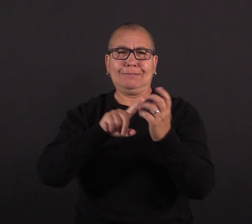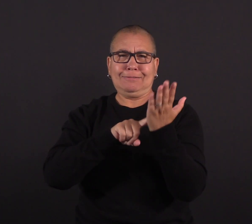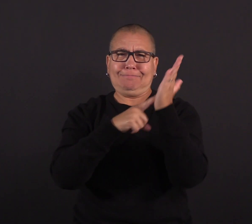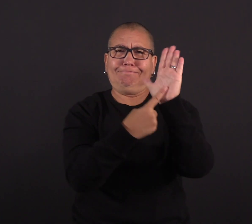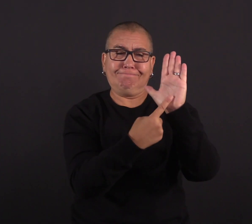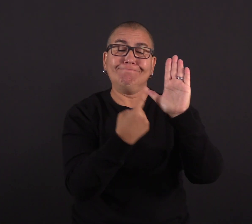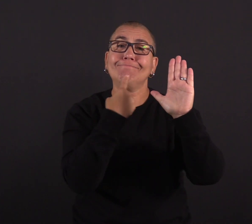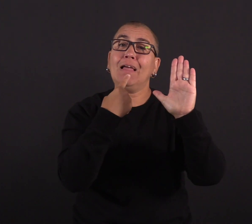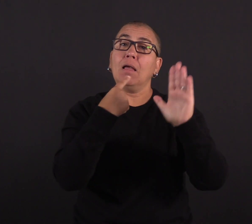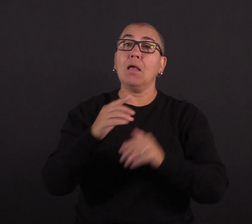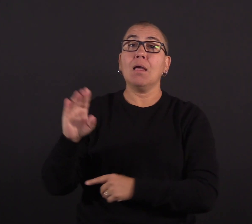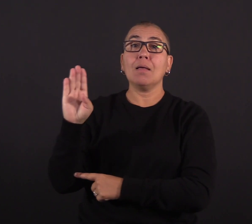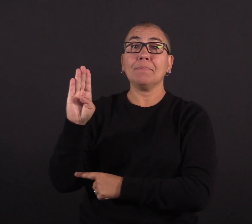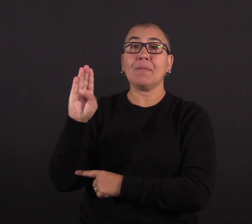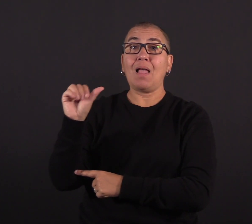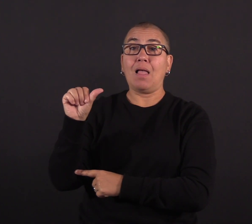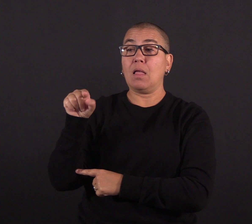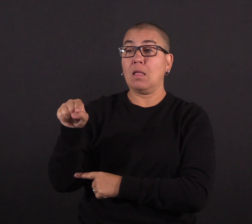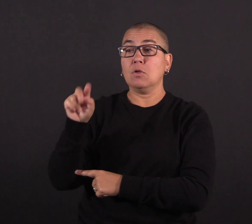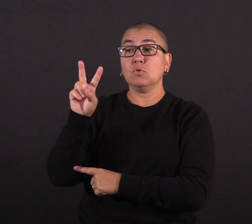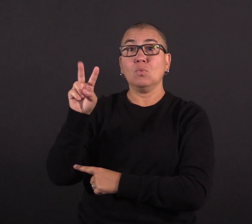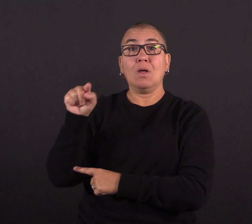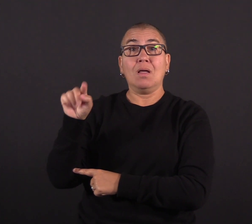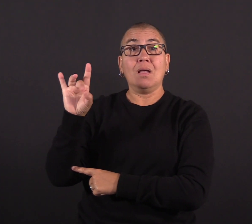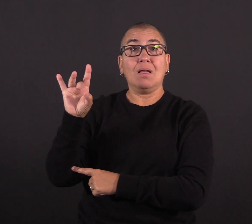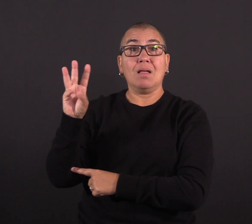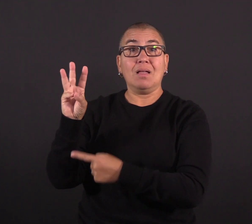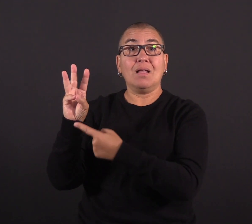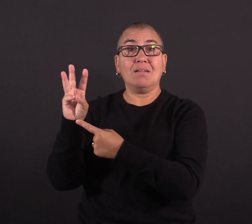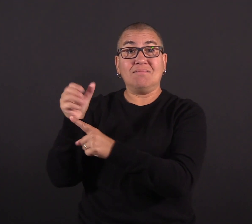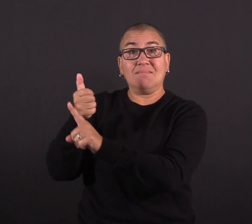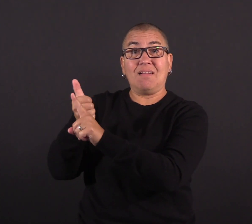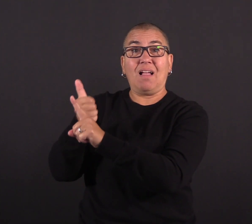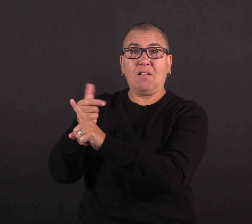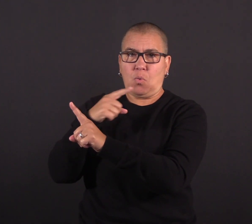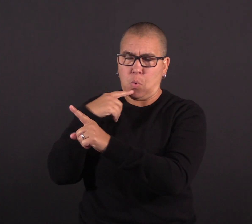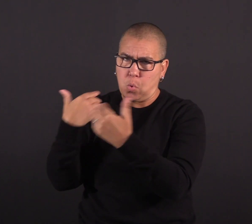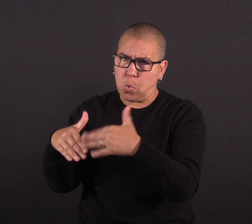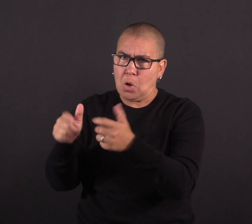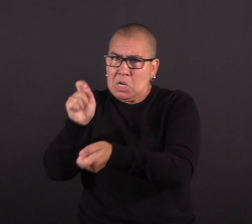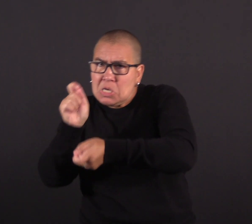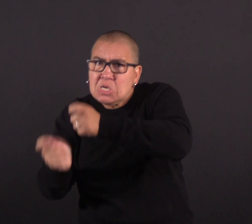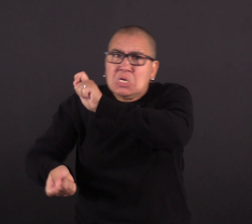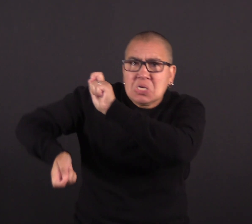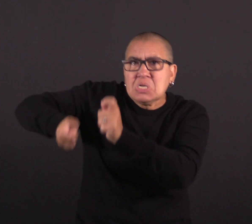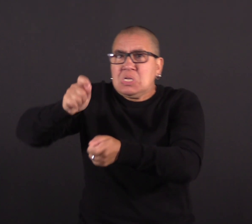variant results in more severe illness. The updated shots should be effective at